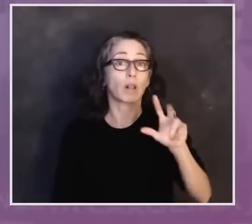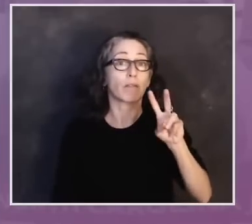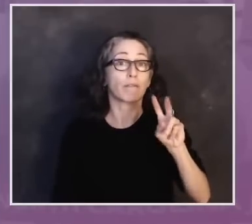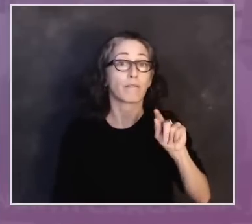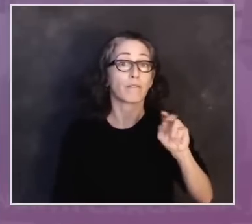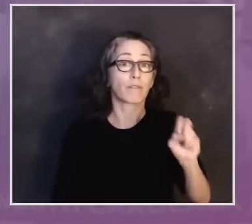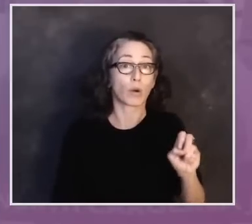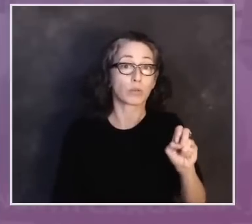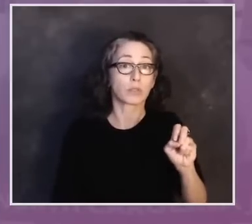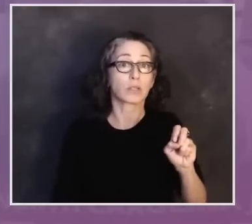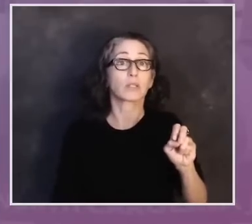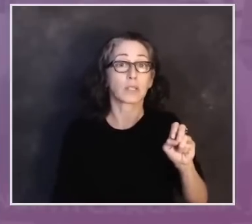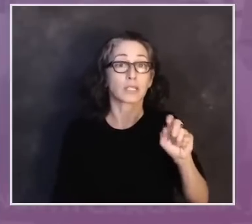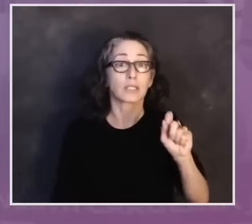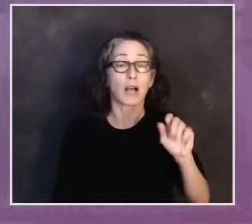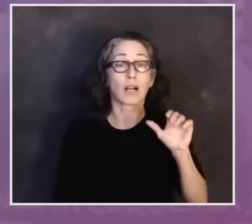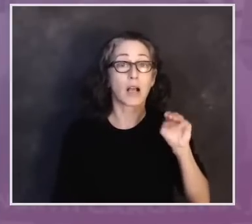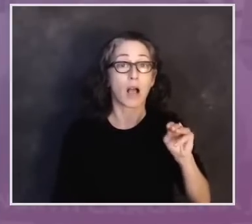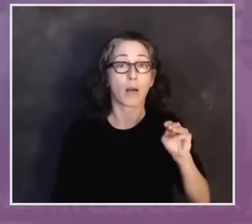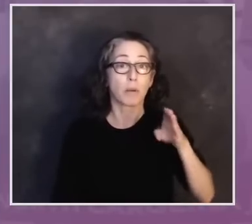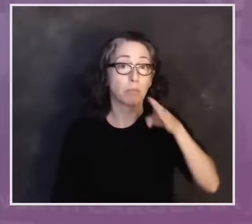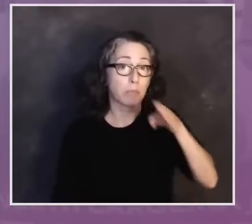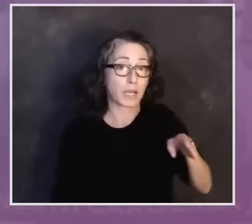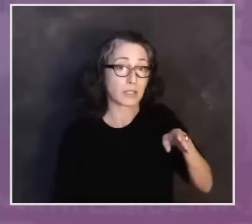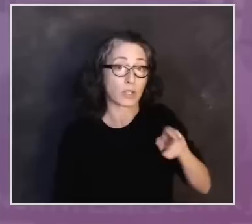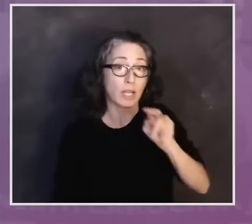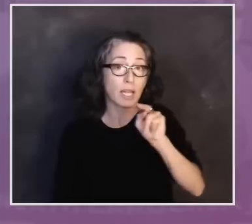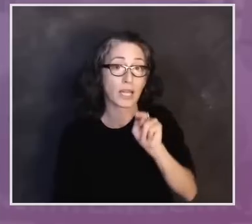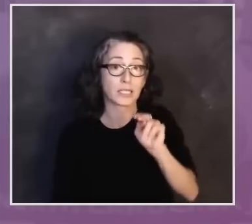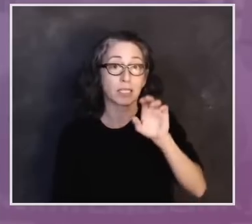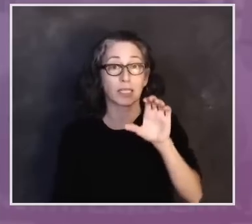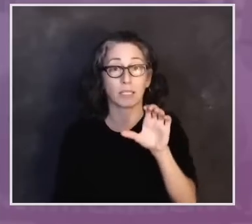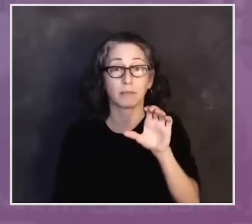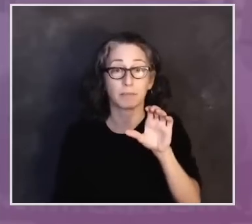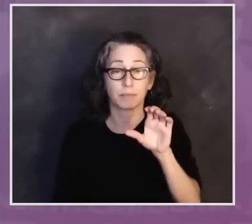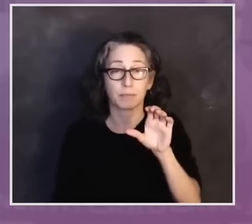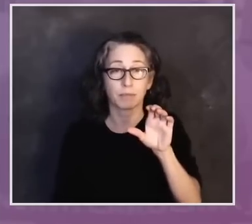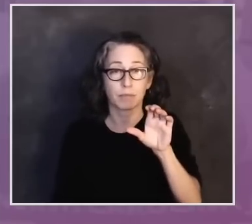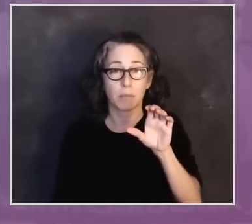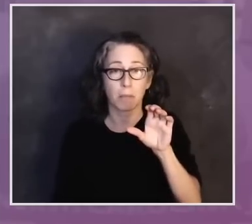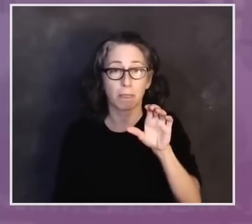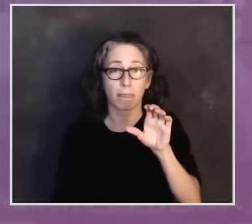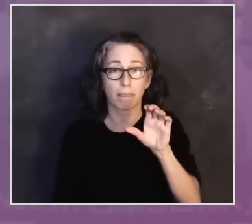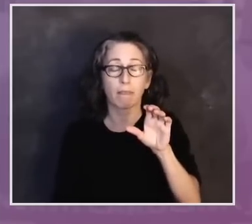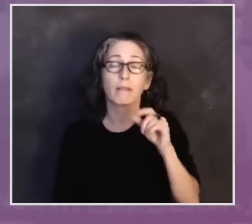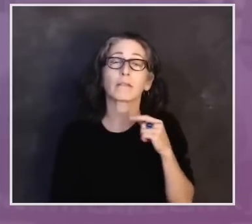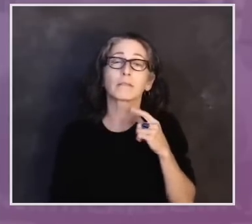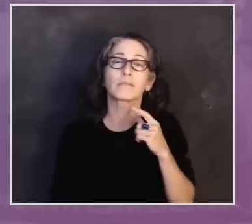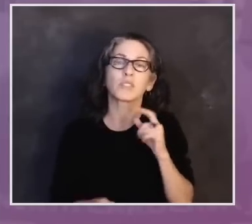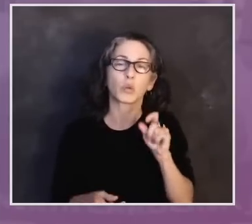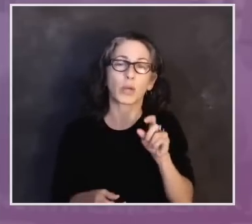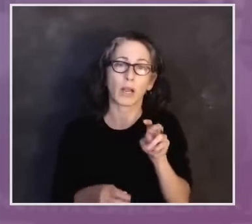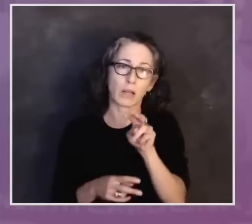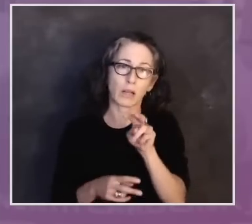DO TO VOTE, VISIT I WILL VOTE